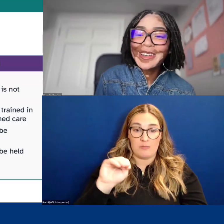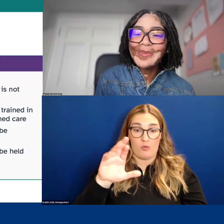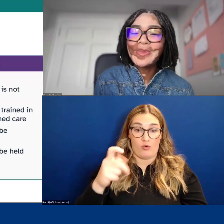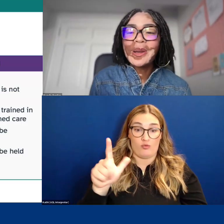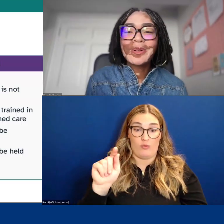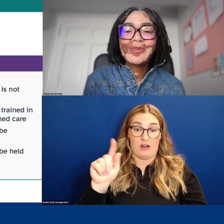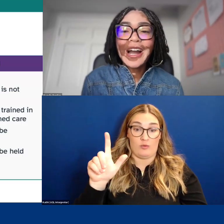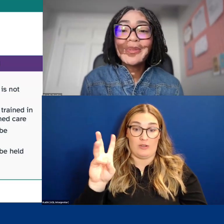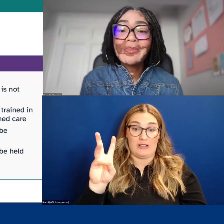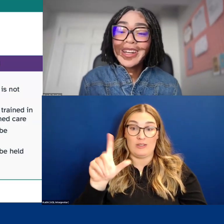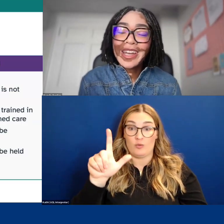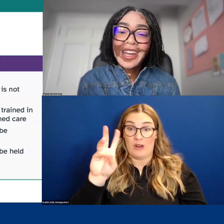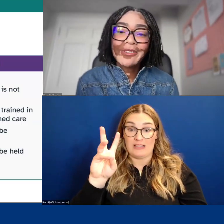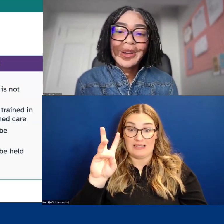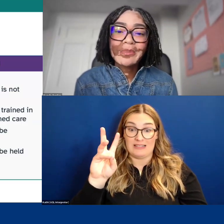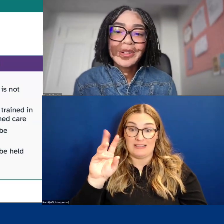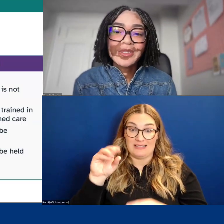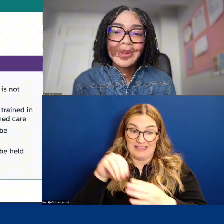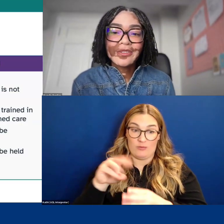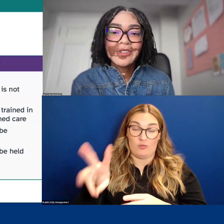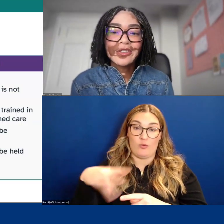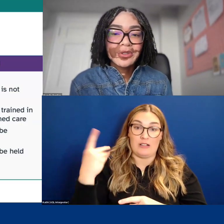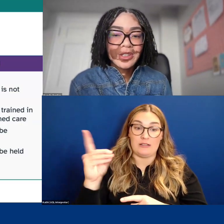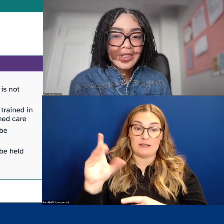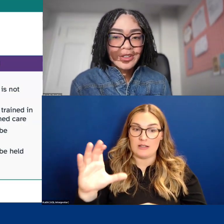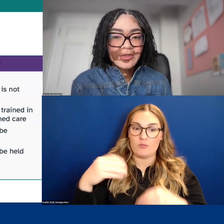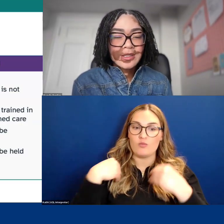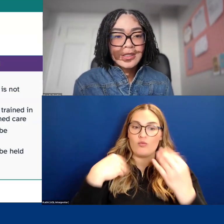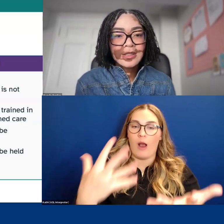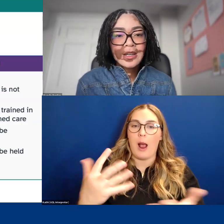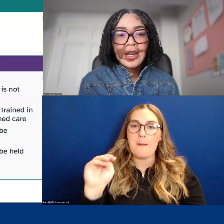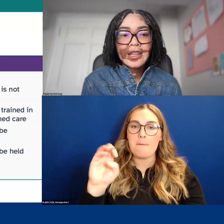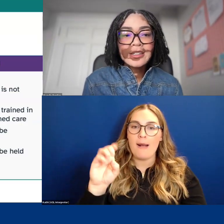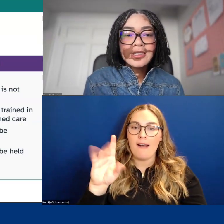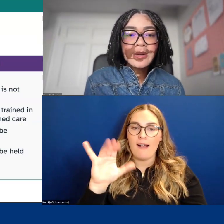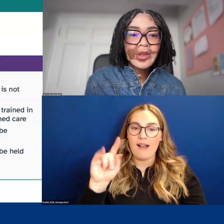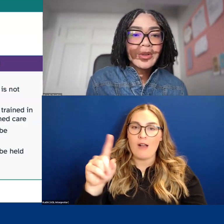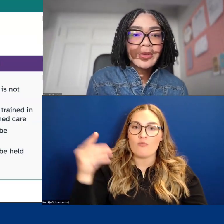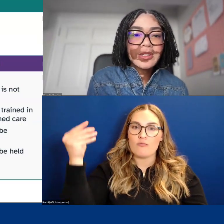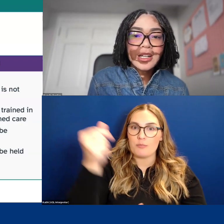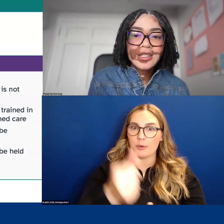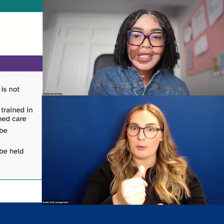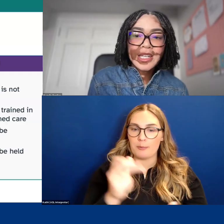D.C., provide Medicaid reimbursement for doula services. And this is something that we're not just